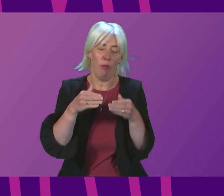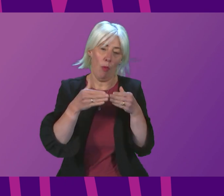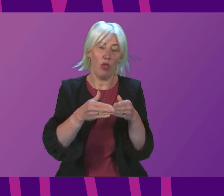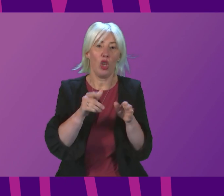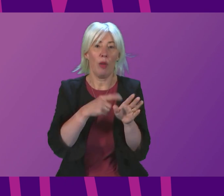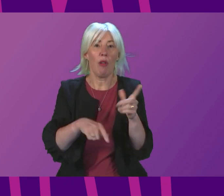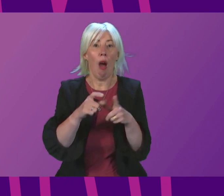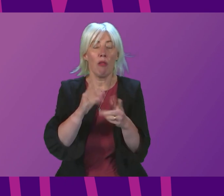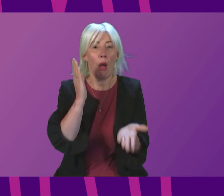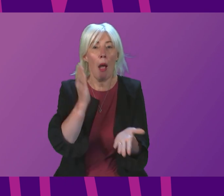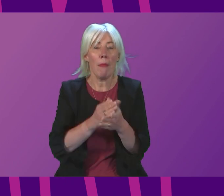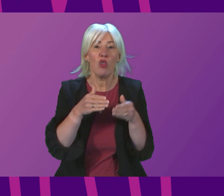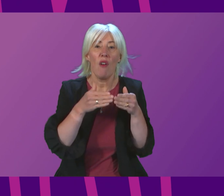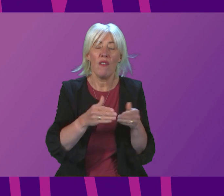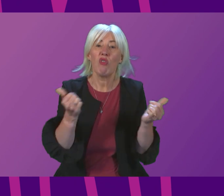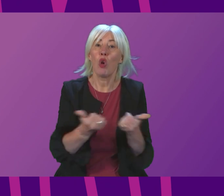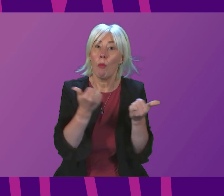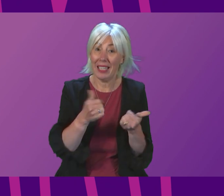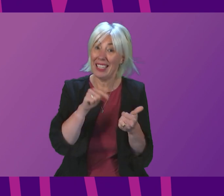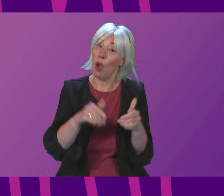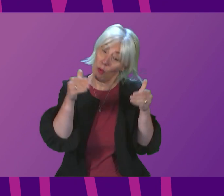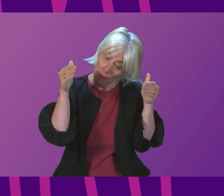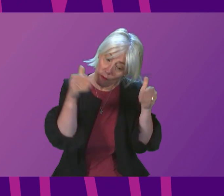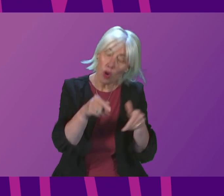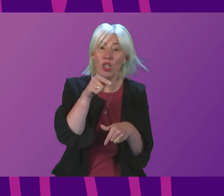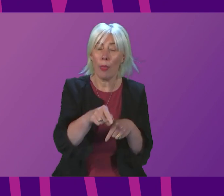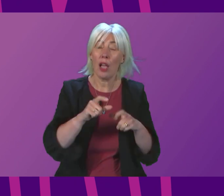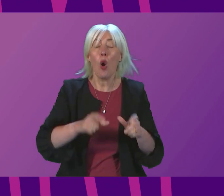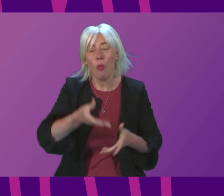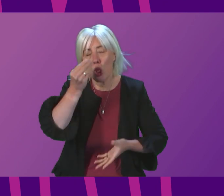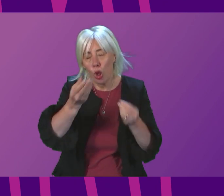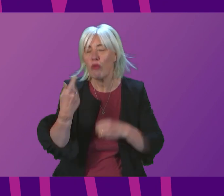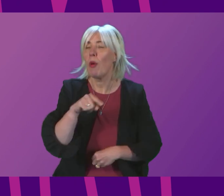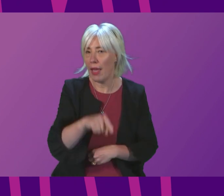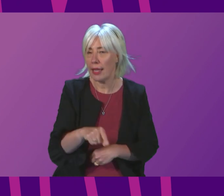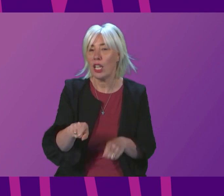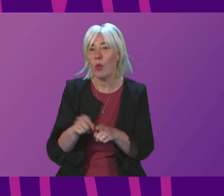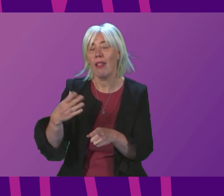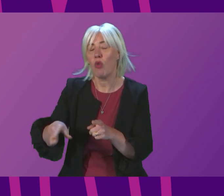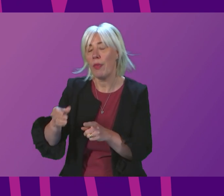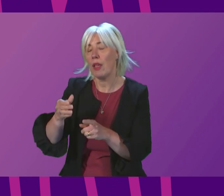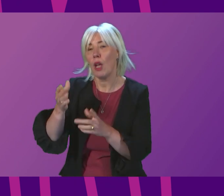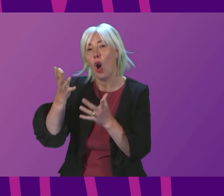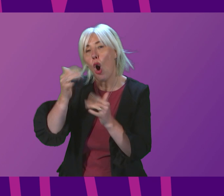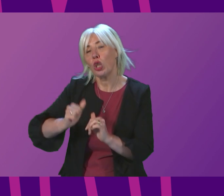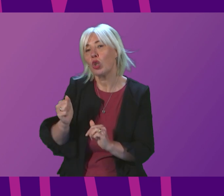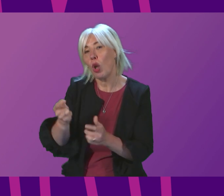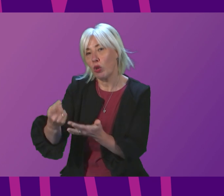That is what we will continue to focus on. We will learn the lessons in the Audit Scotland report and we will make sure that all its